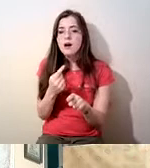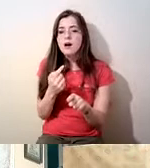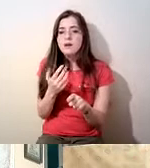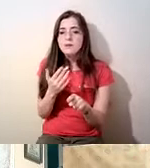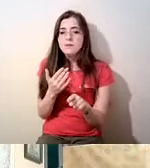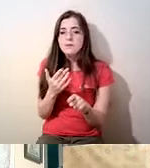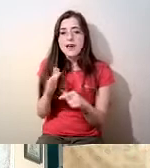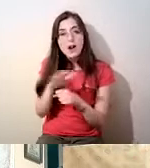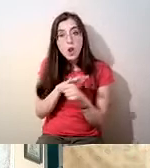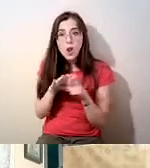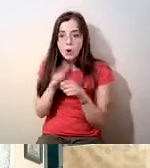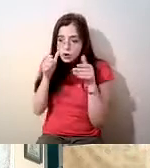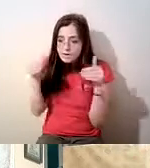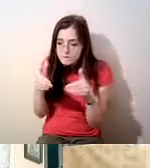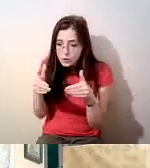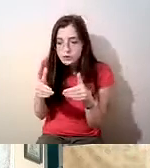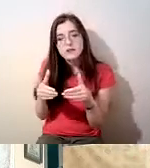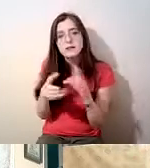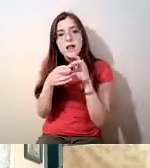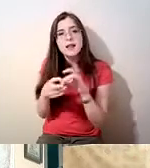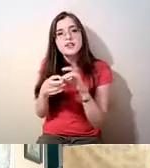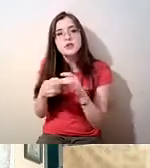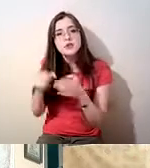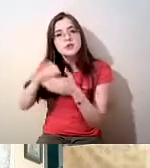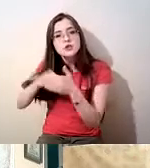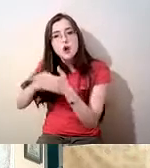locally focused in terms of shopping and socializing but this localization makes me